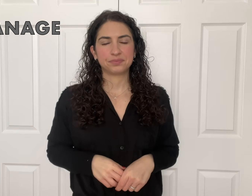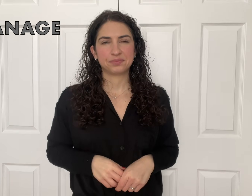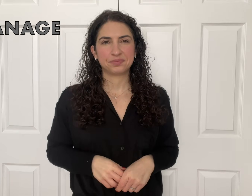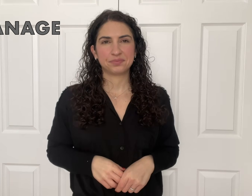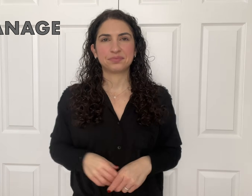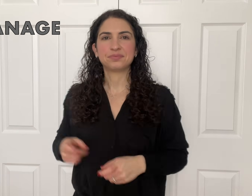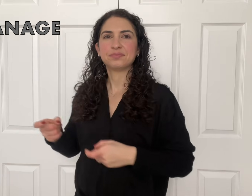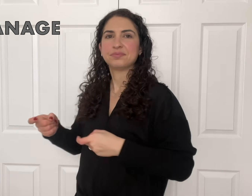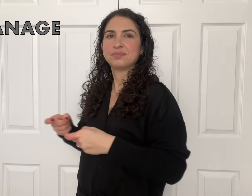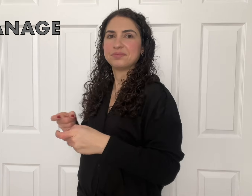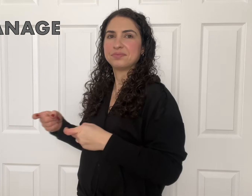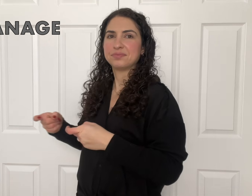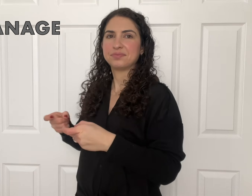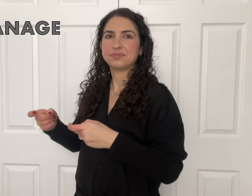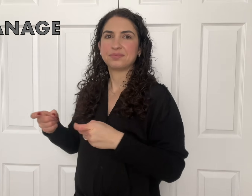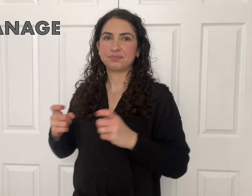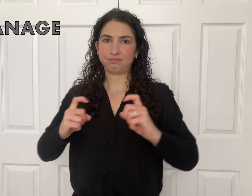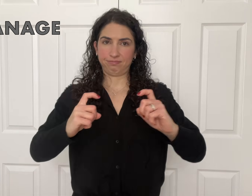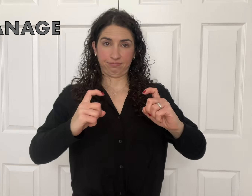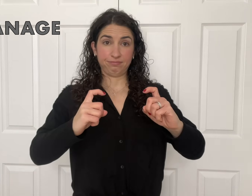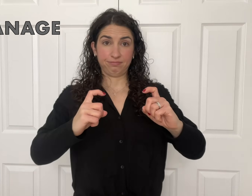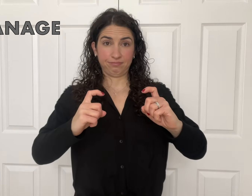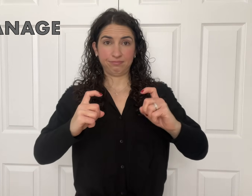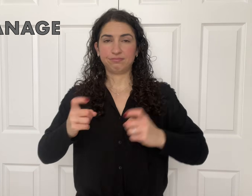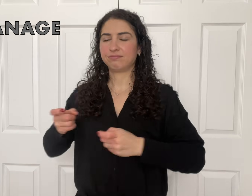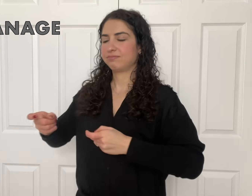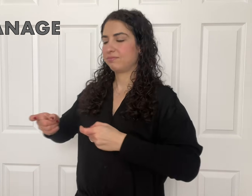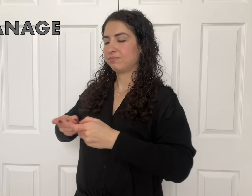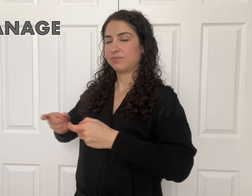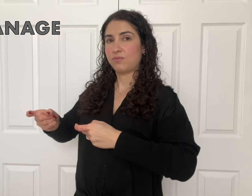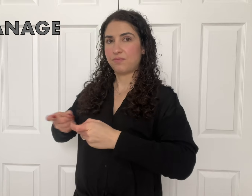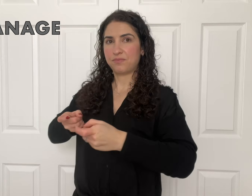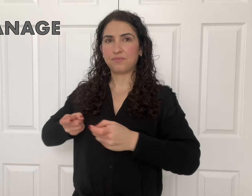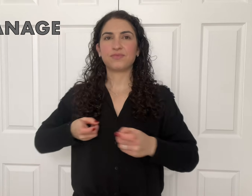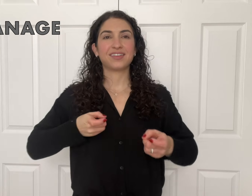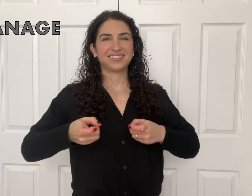Manage. Manage a situation.